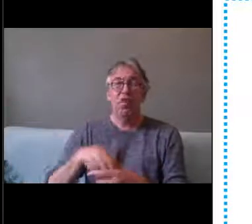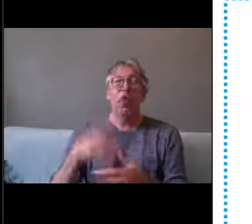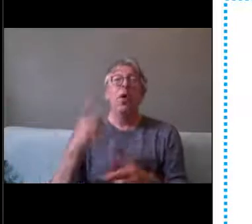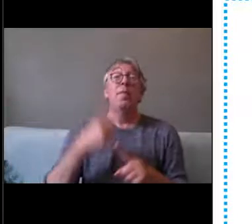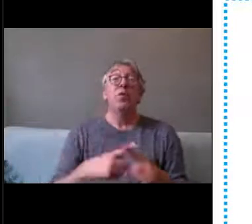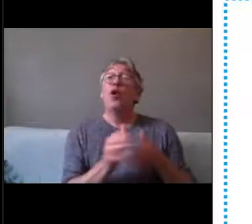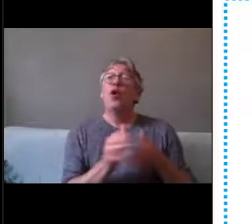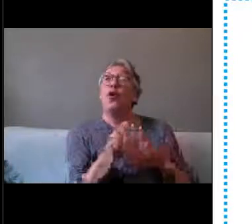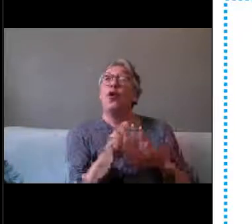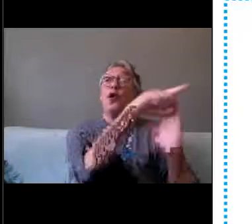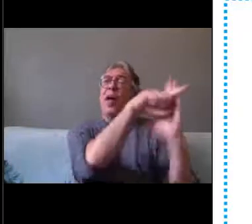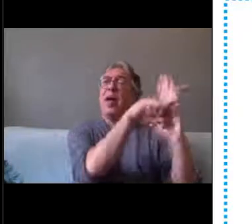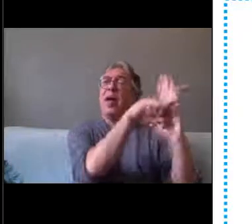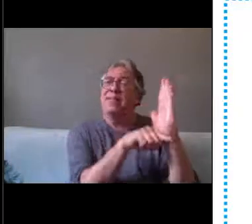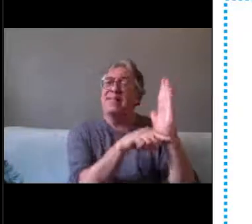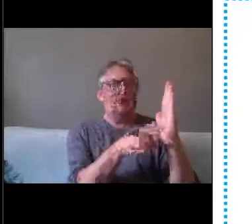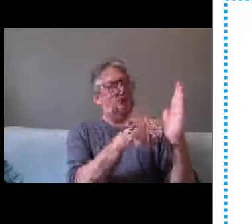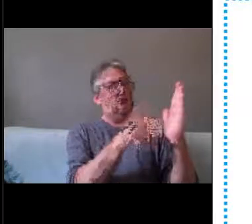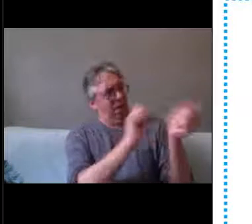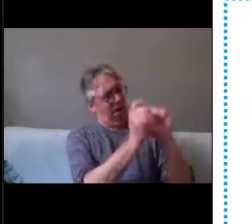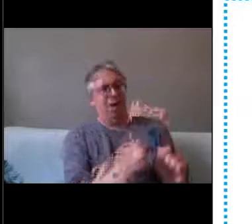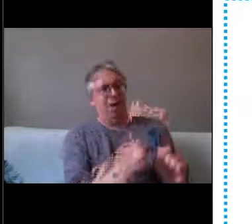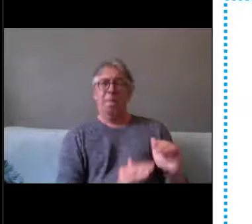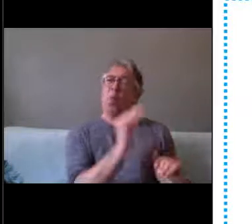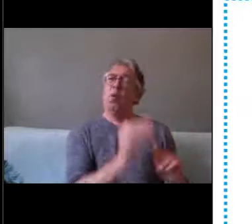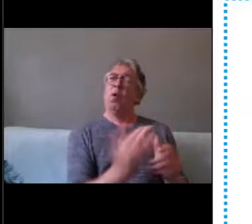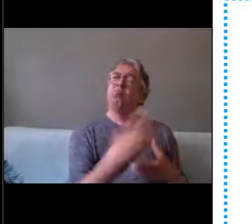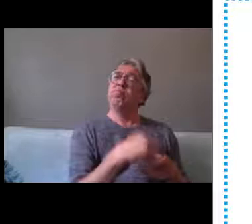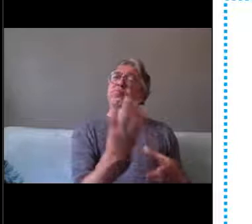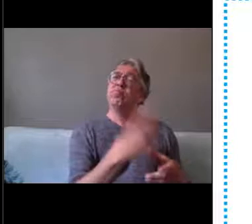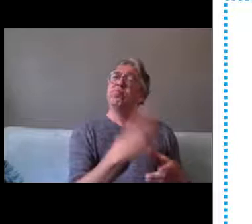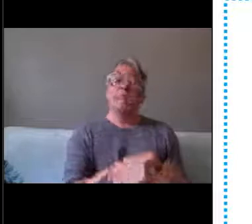Up to now, Bezev has sent around 65 volunteers